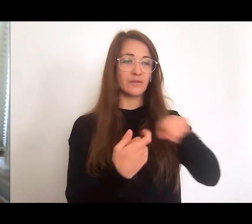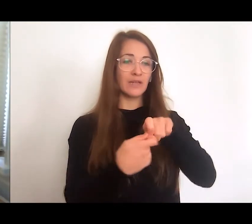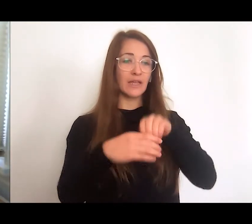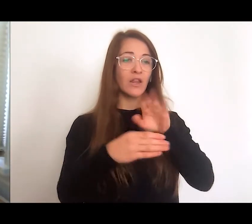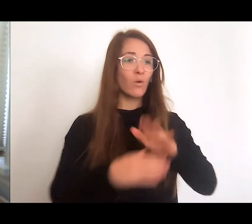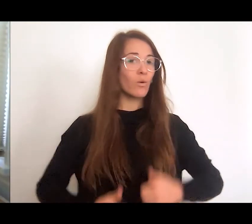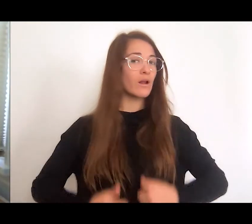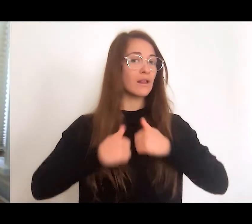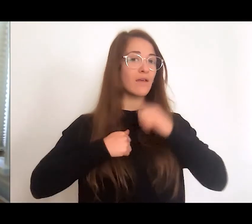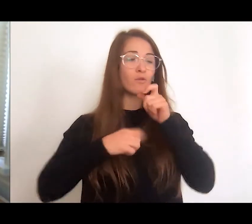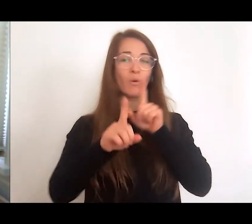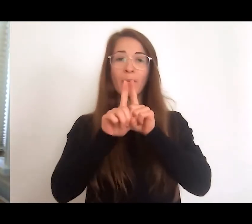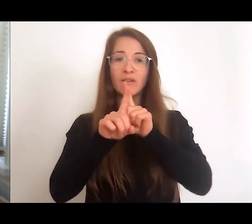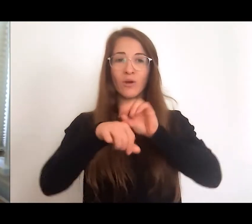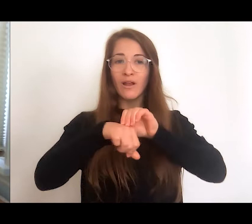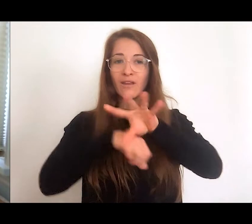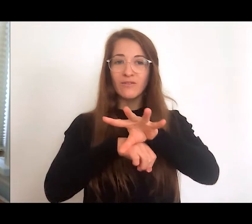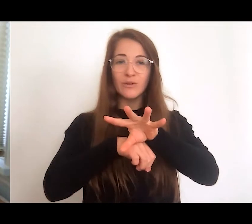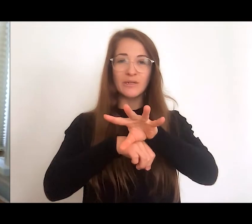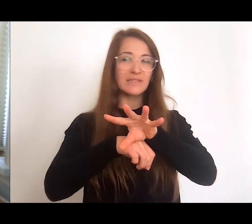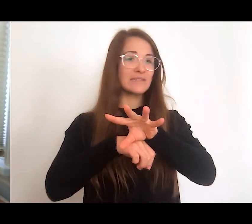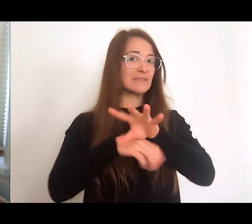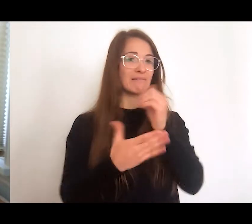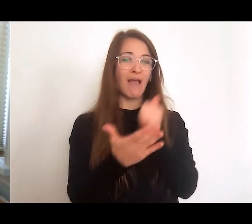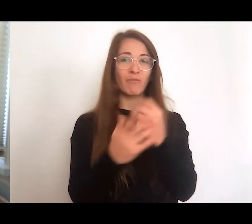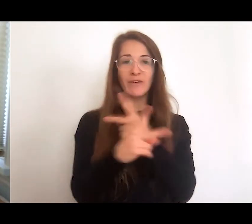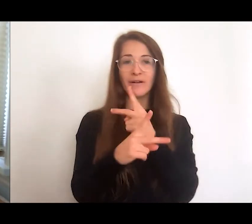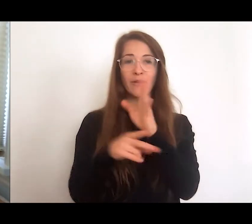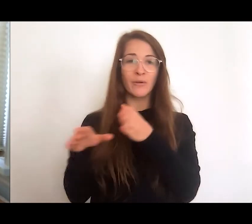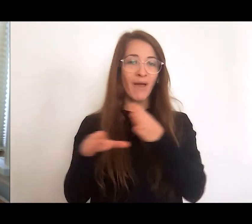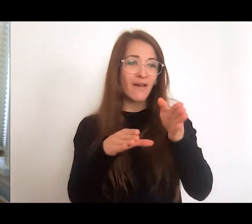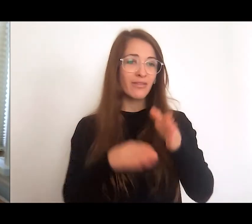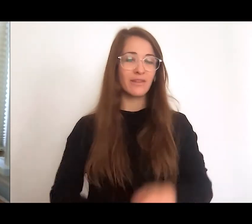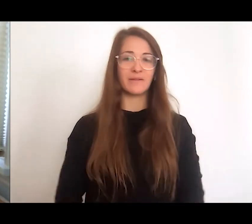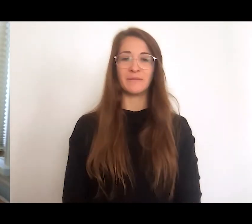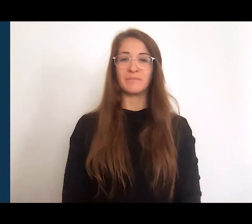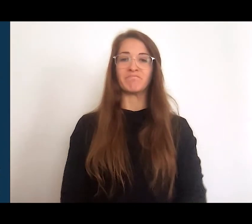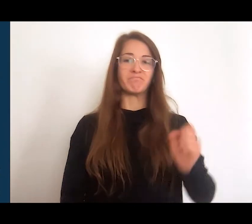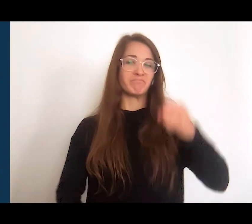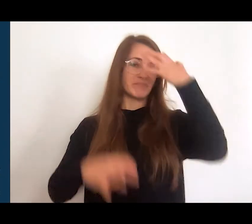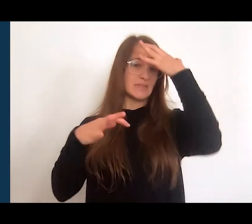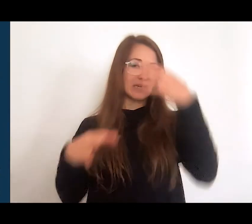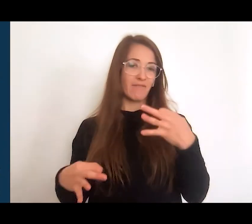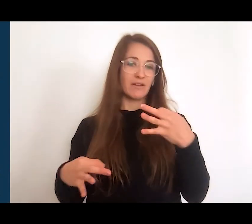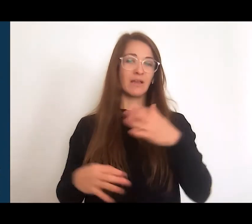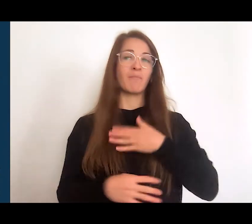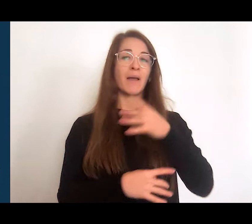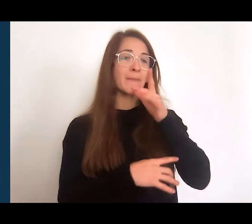CARLA, ANYONE PARTICULARLY IN YOUR LIFE THAT MENTORED OR INFLUENCED YOU IN THE DIRECTION THAT YOU DECIDED TO GO?